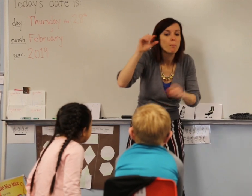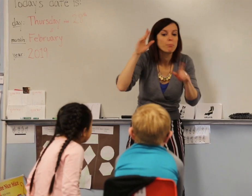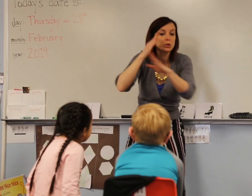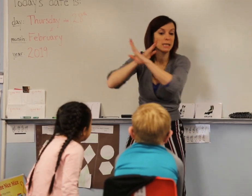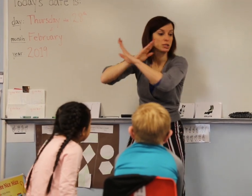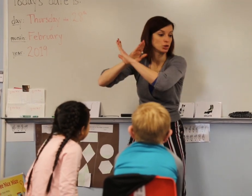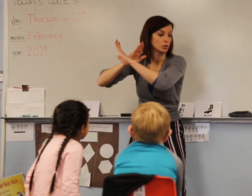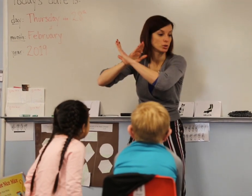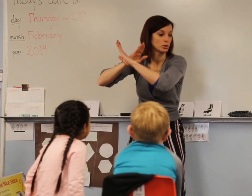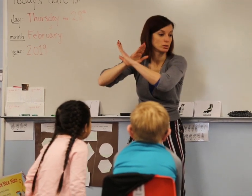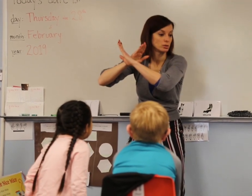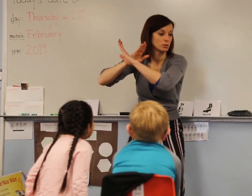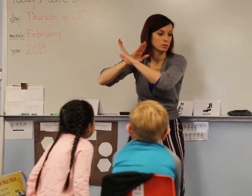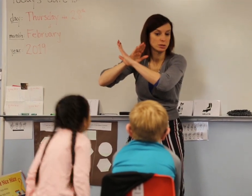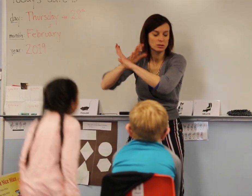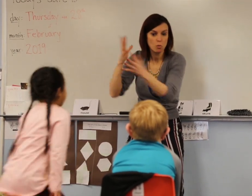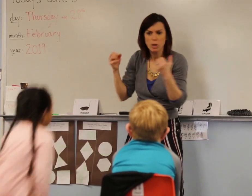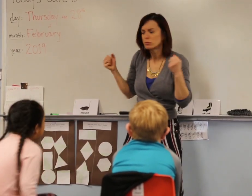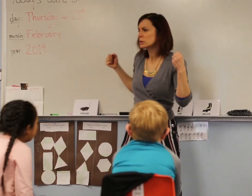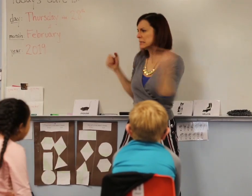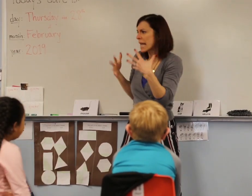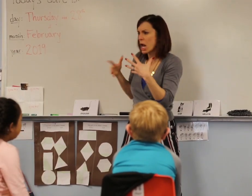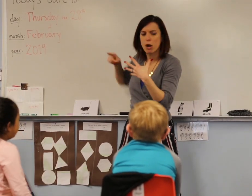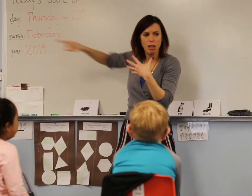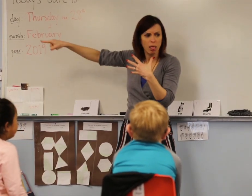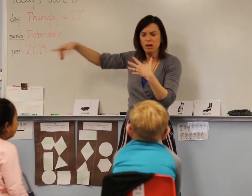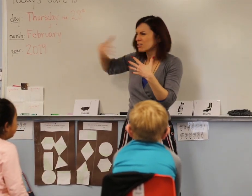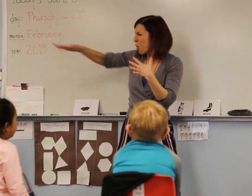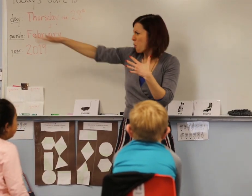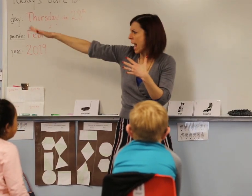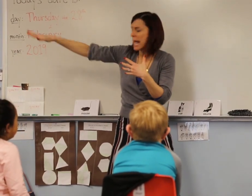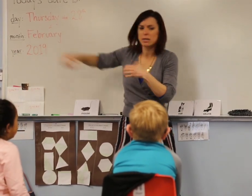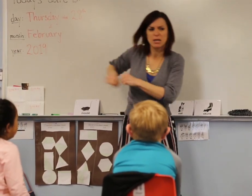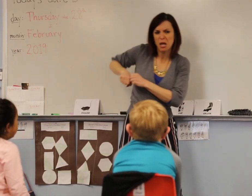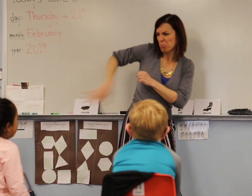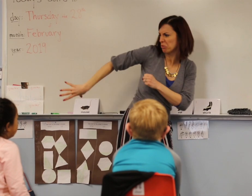starting at square one and we could think of it as their birthday as their